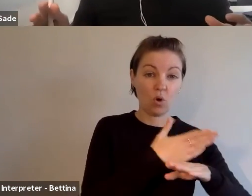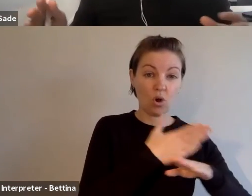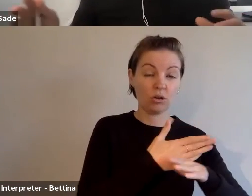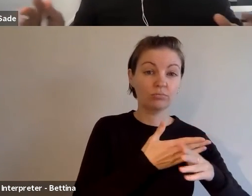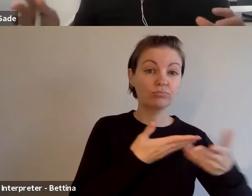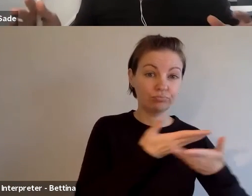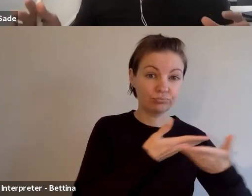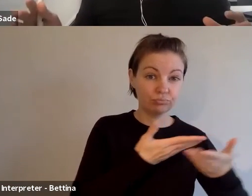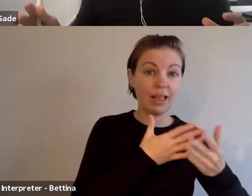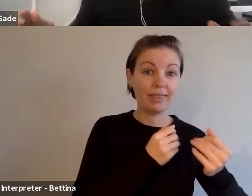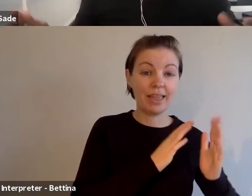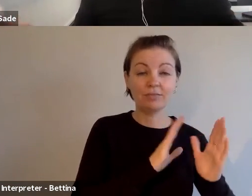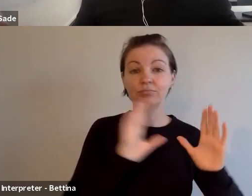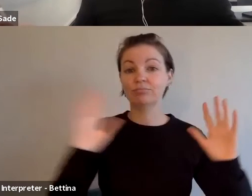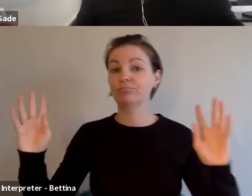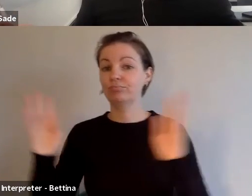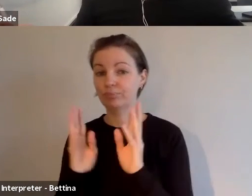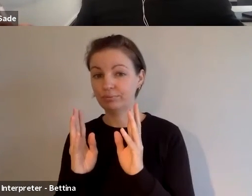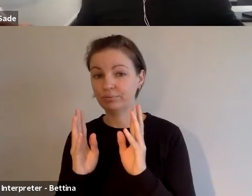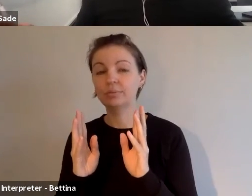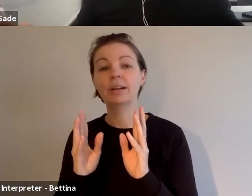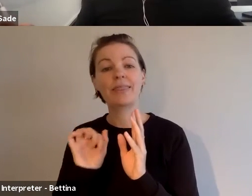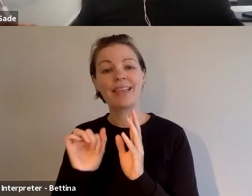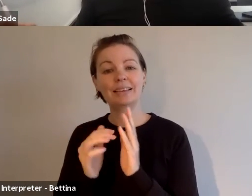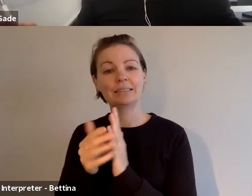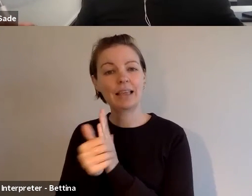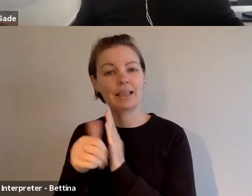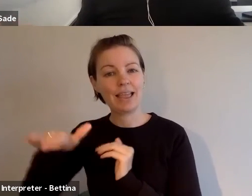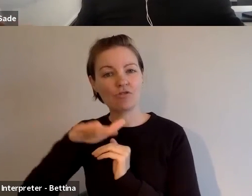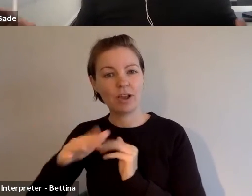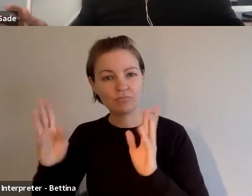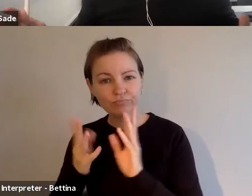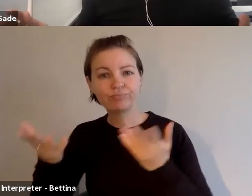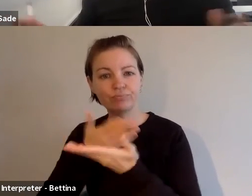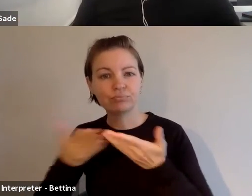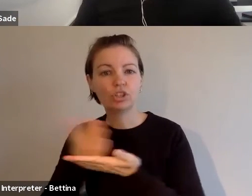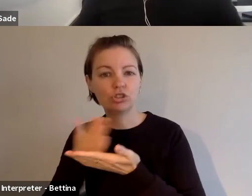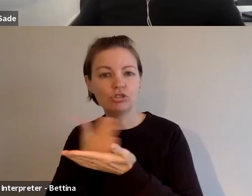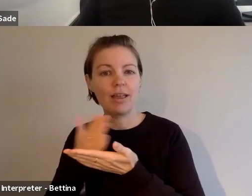We shifted the way we think about the final year experience in the development skills.